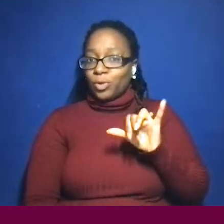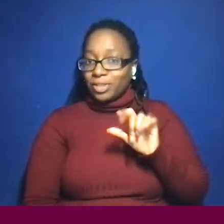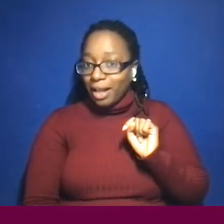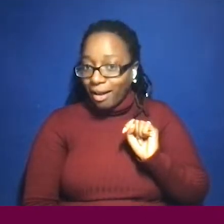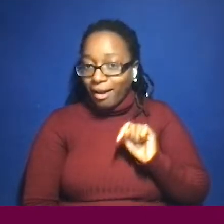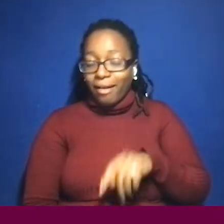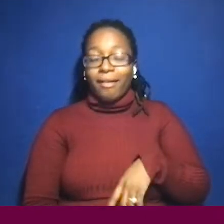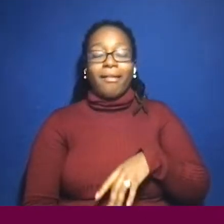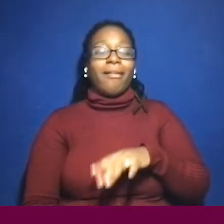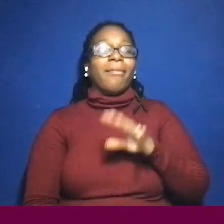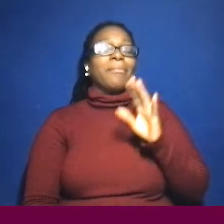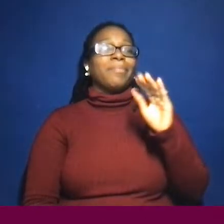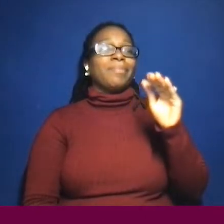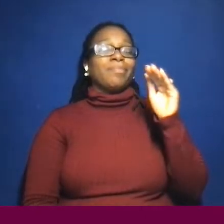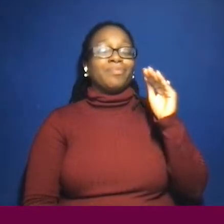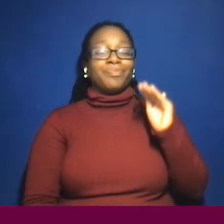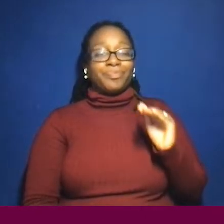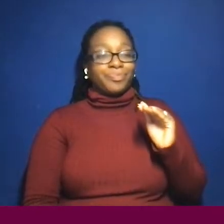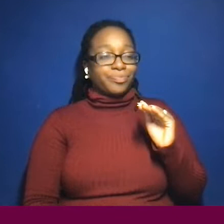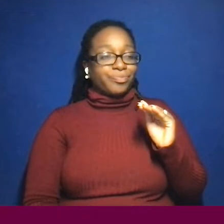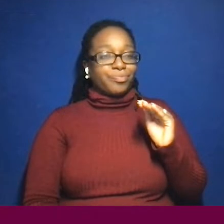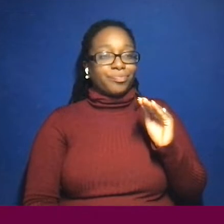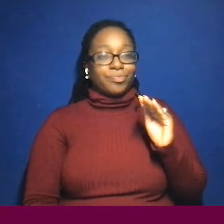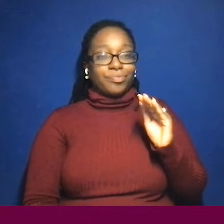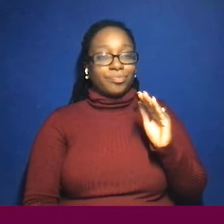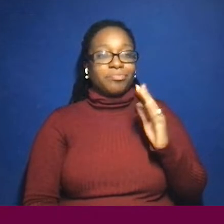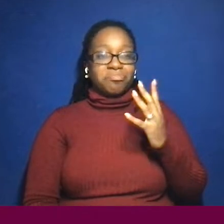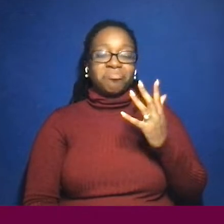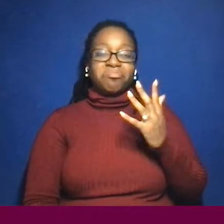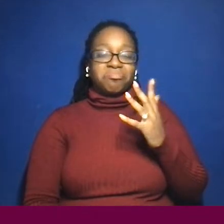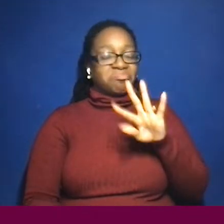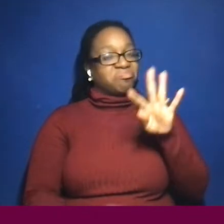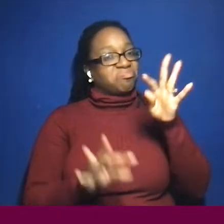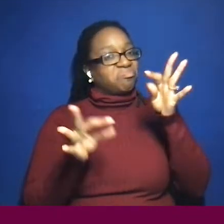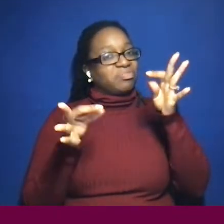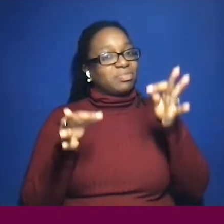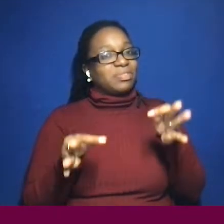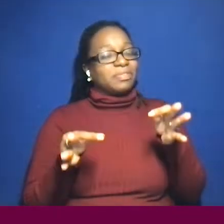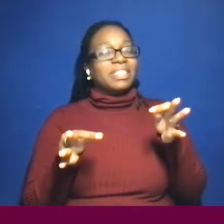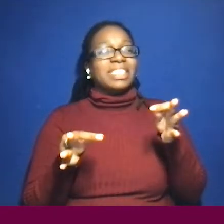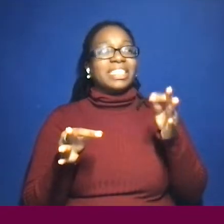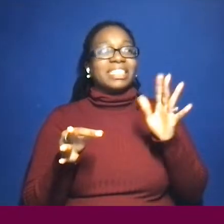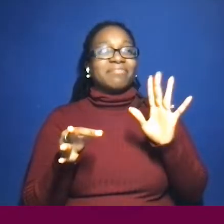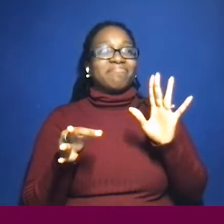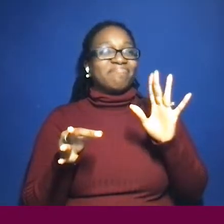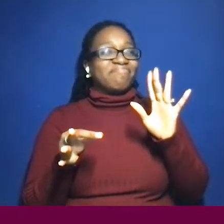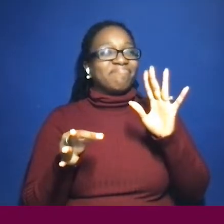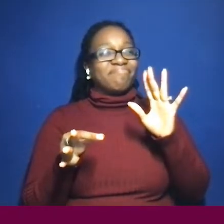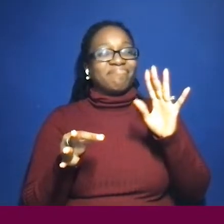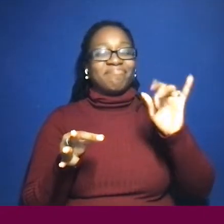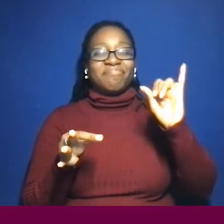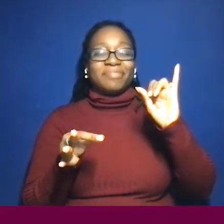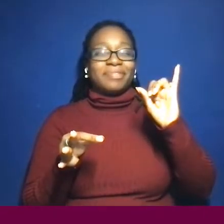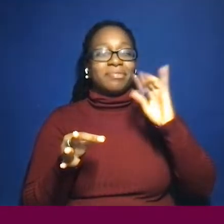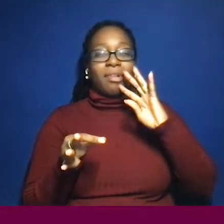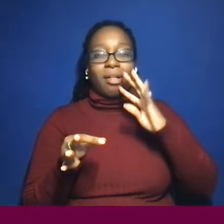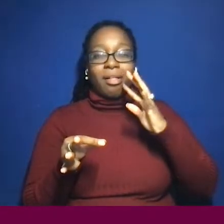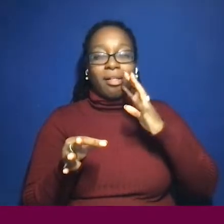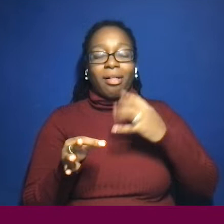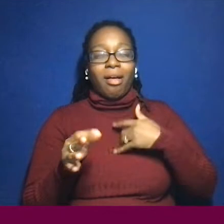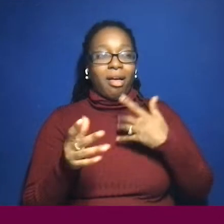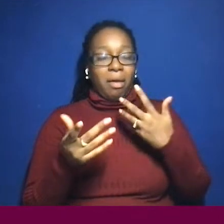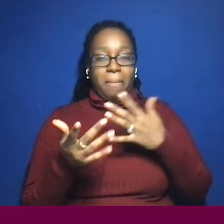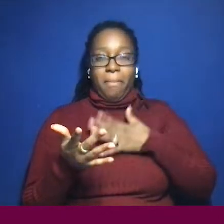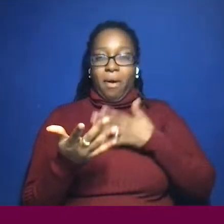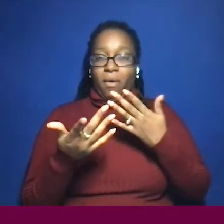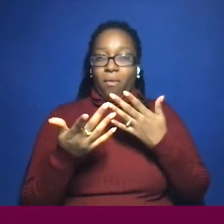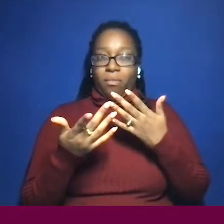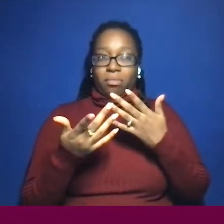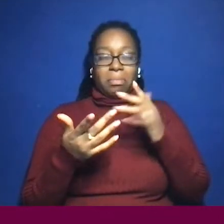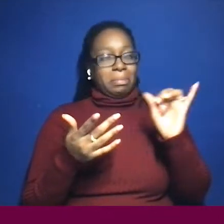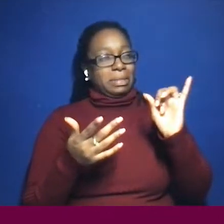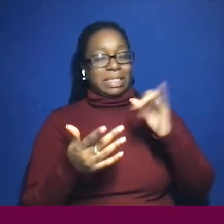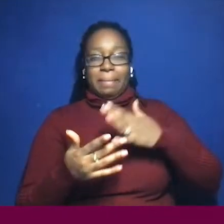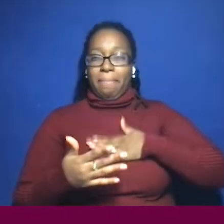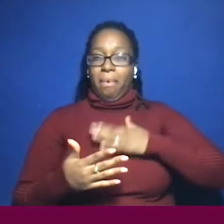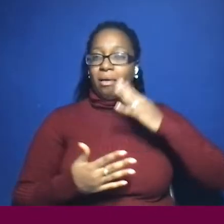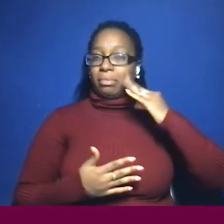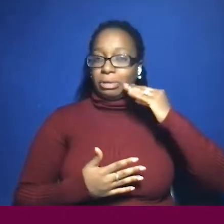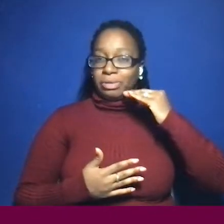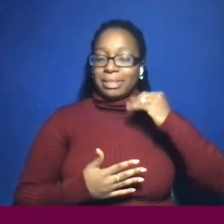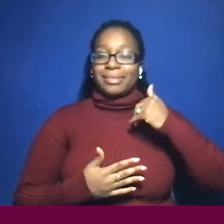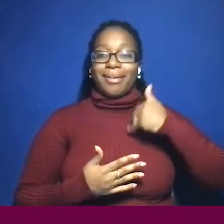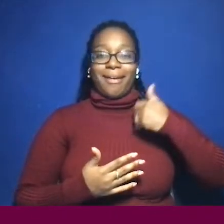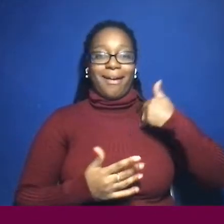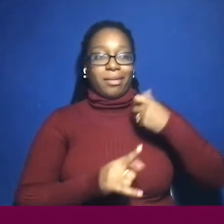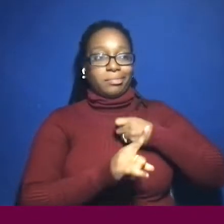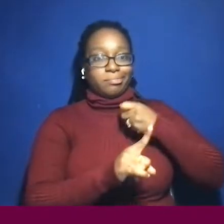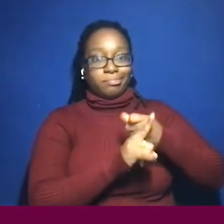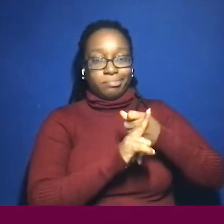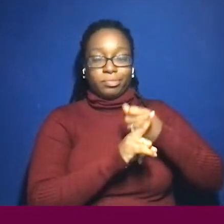and then certainly with my own experiences with Hurricane Katrina and the work that I've done